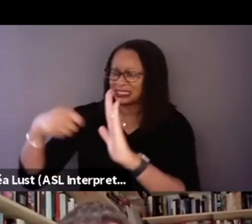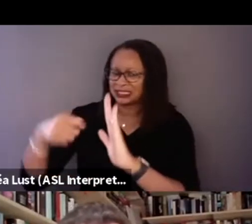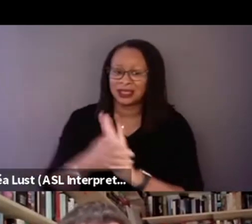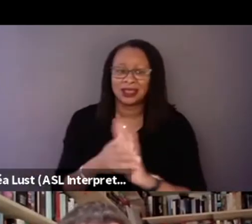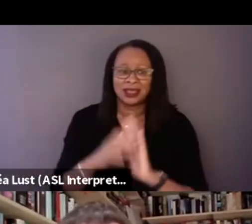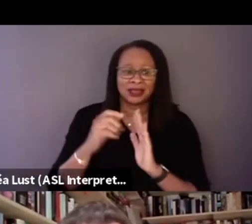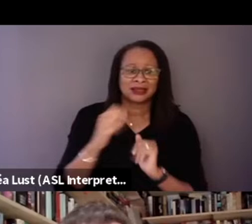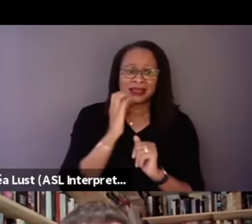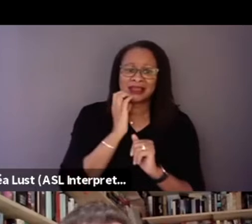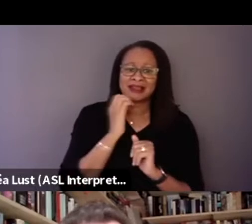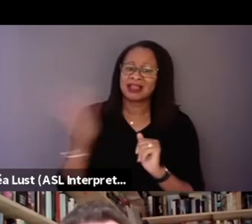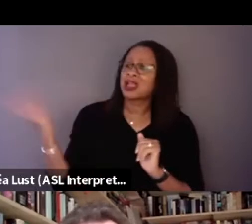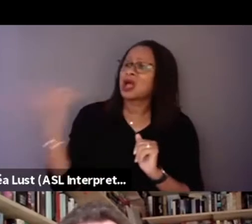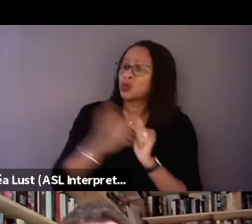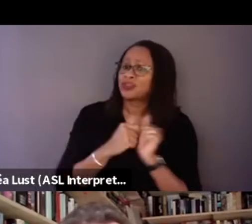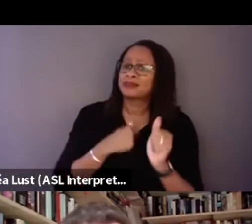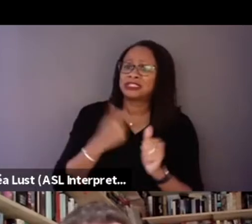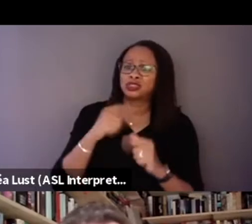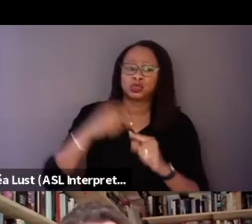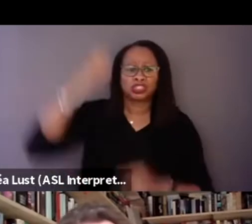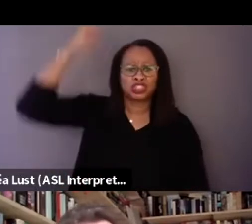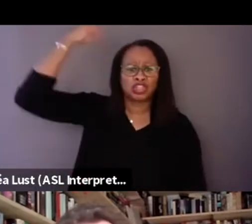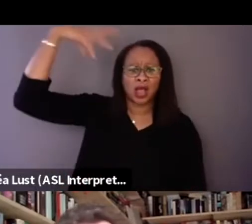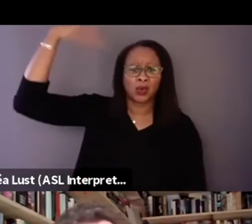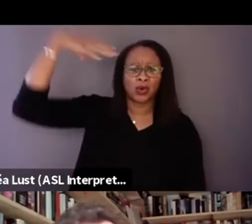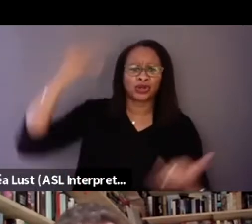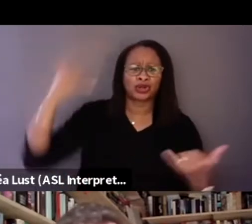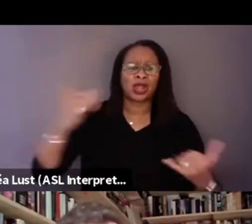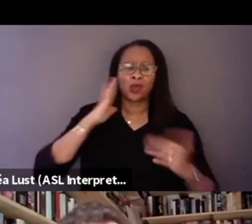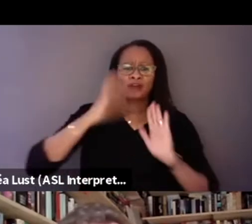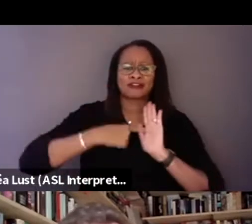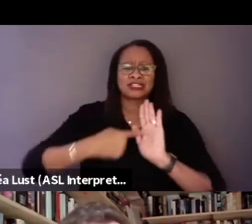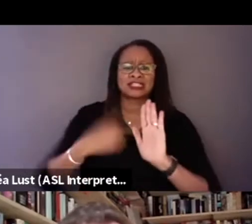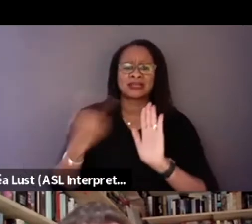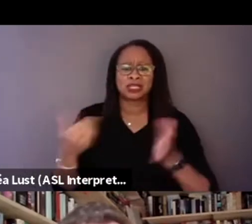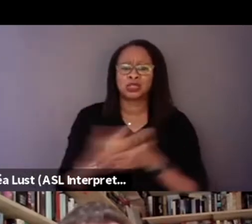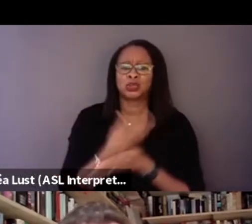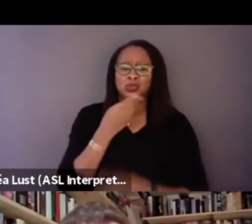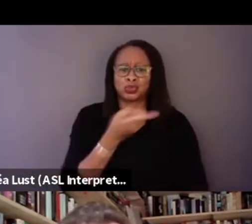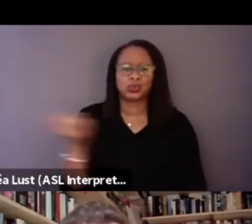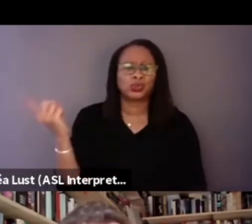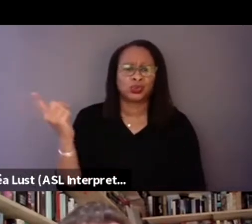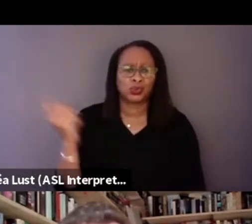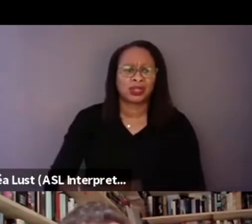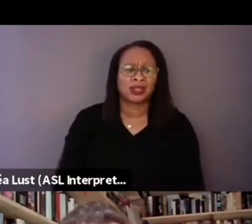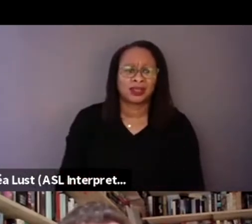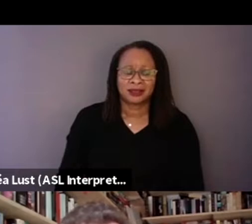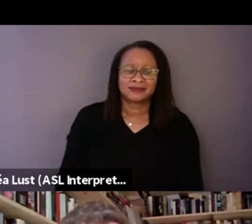"Come with me to the shower. We're going to reveal something new to you." And so that, that was great